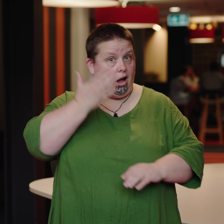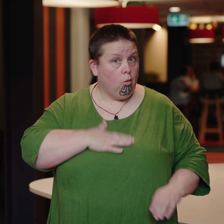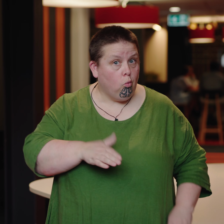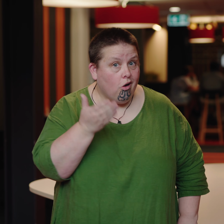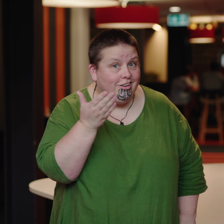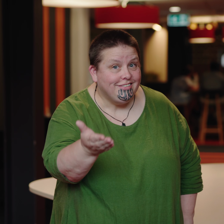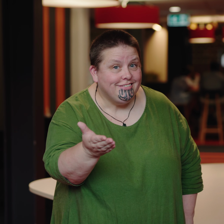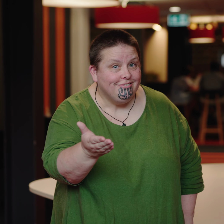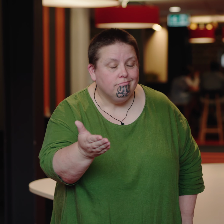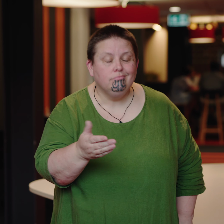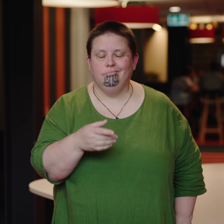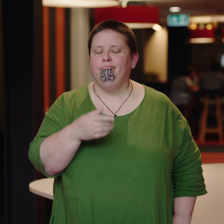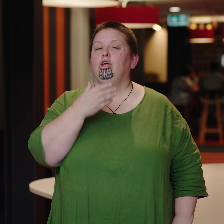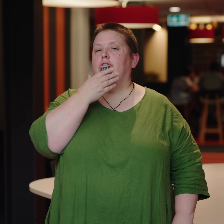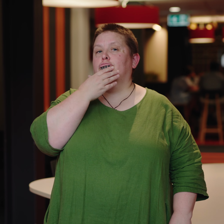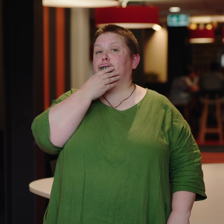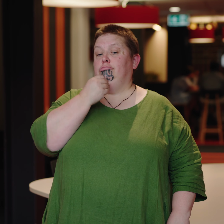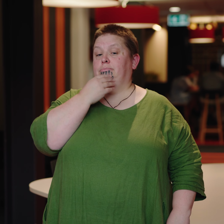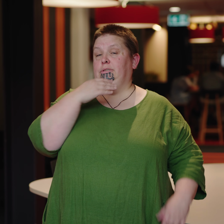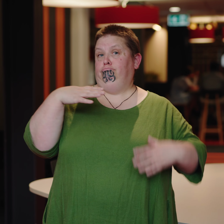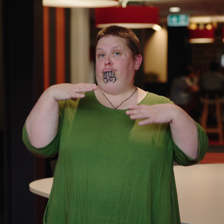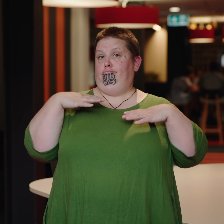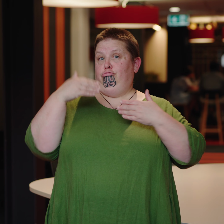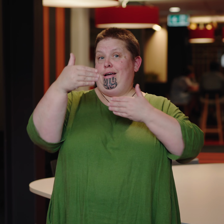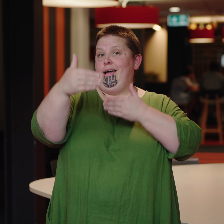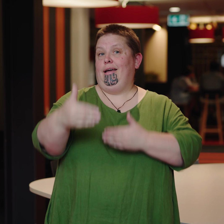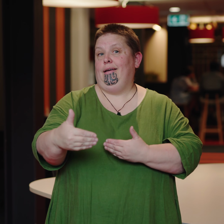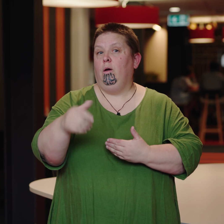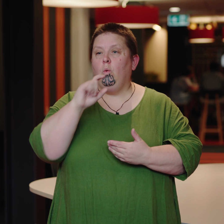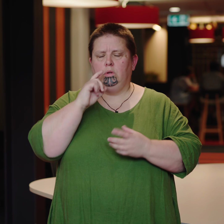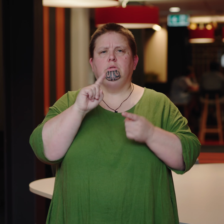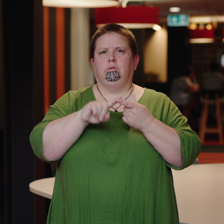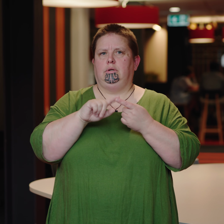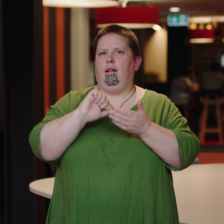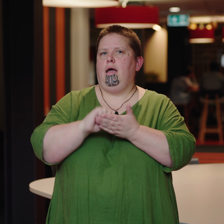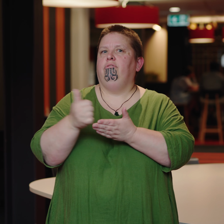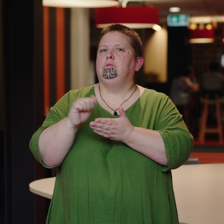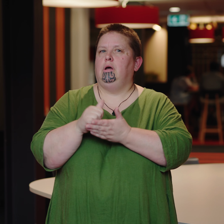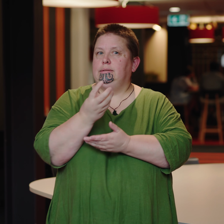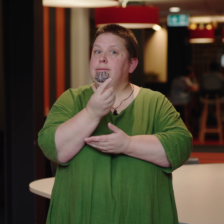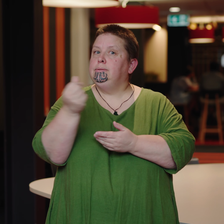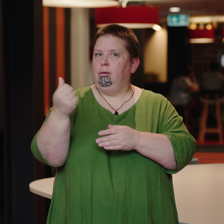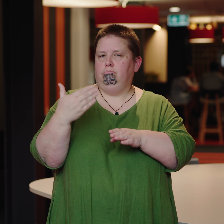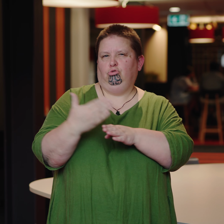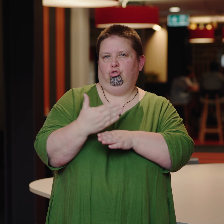Are you interested in working at Whaikaha? Over the Christmas break, we'll continue to advertise a small number